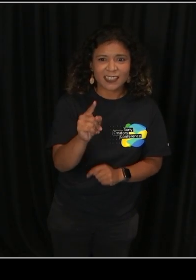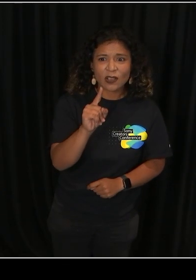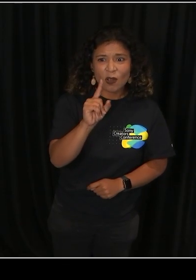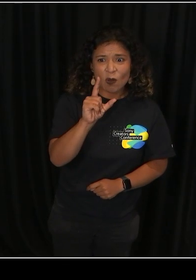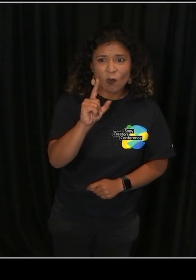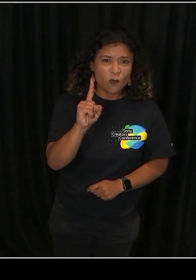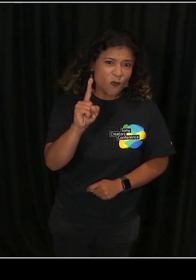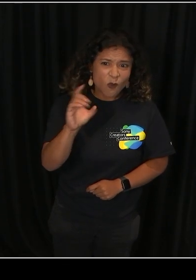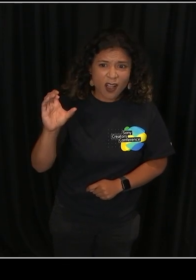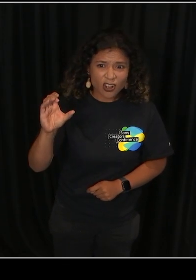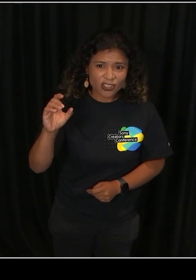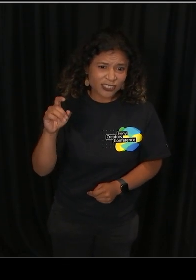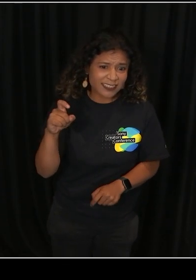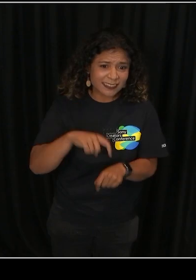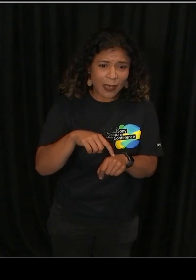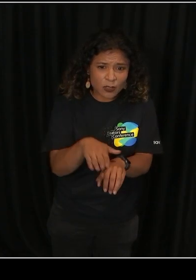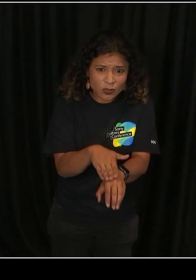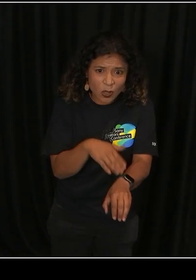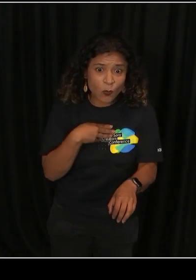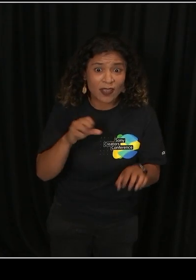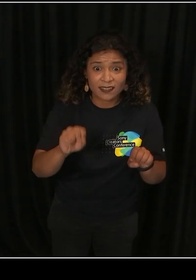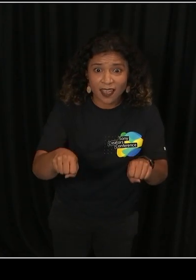So we can do we can do infinite there.